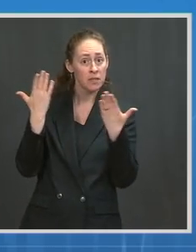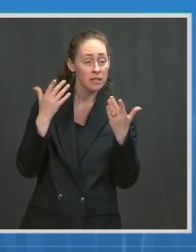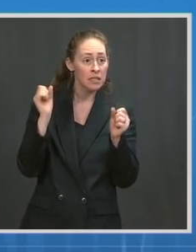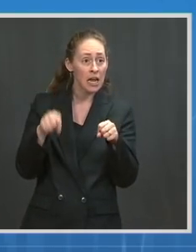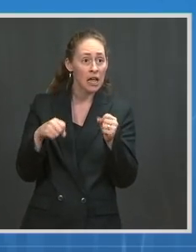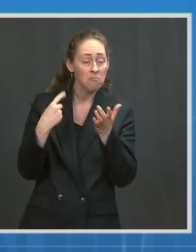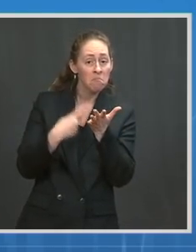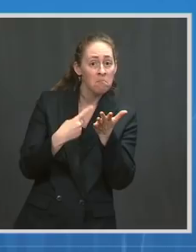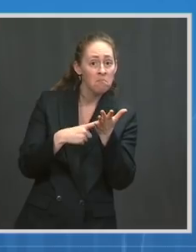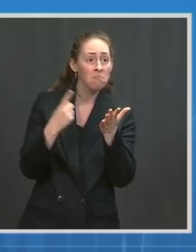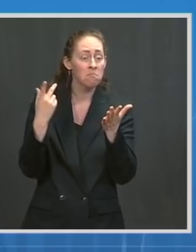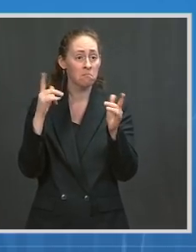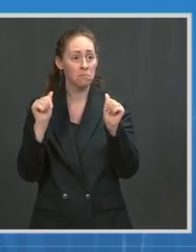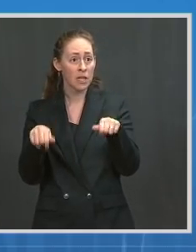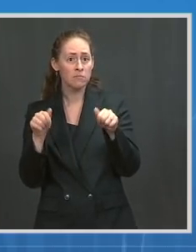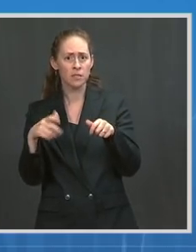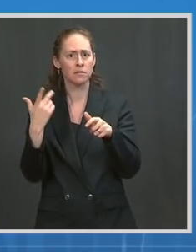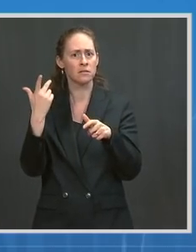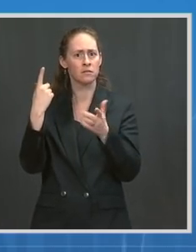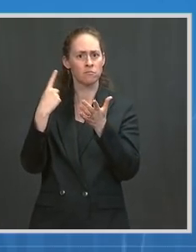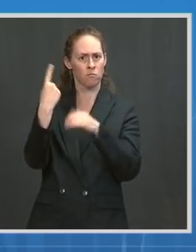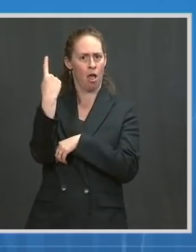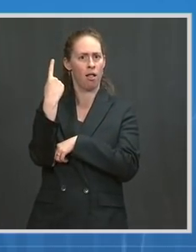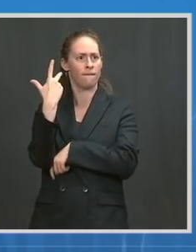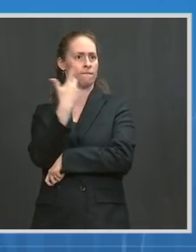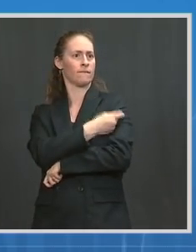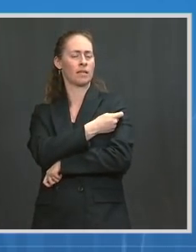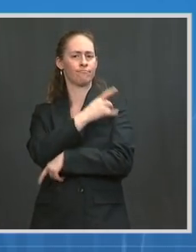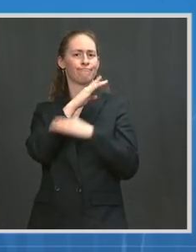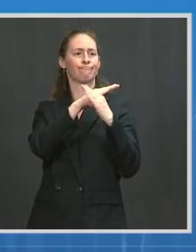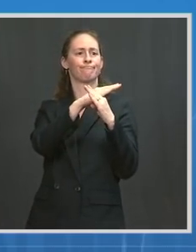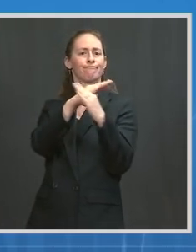So, what would we mean by "universal coronavirus"? Next slide.